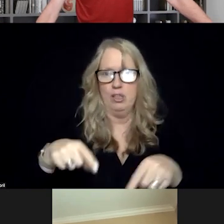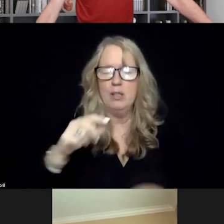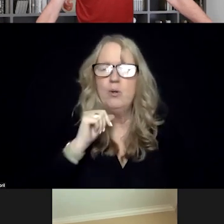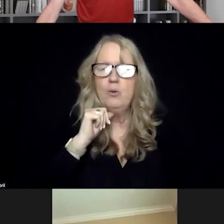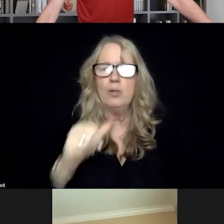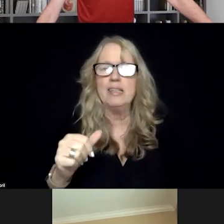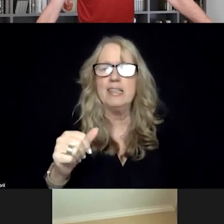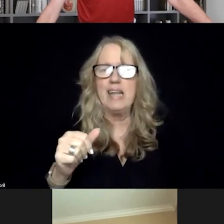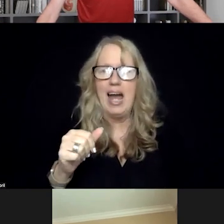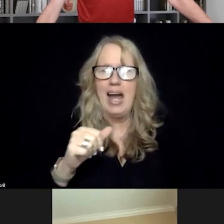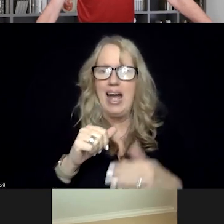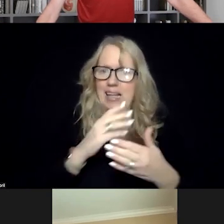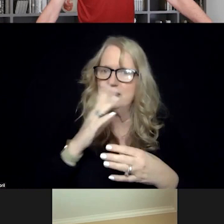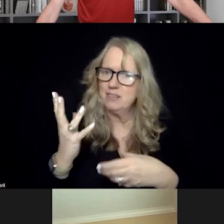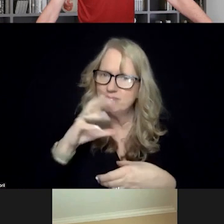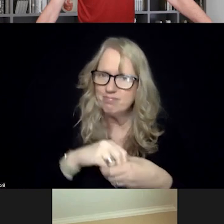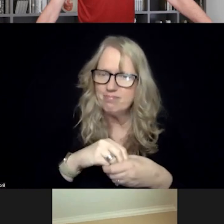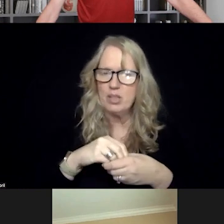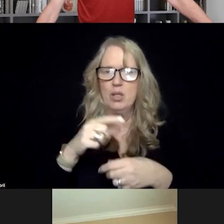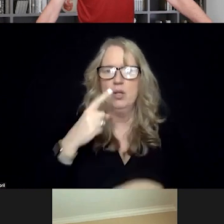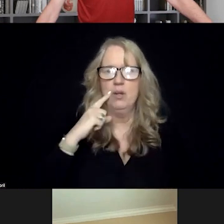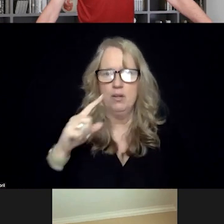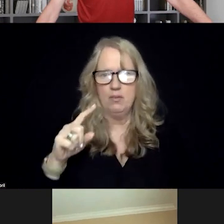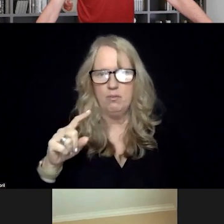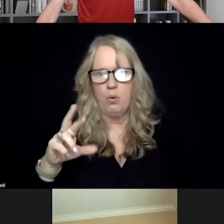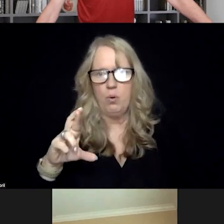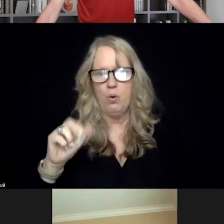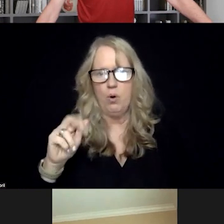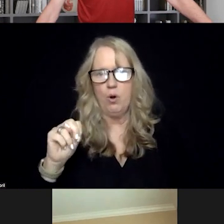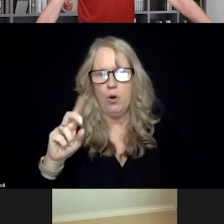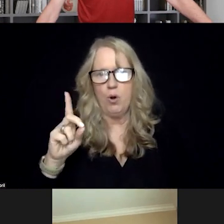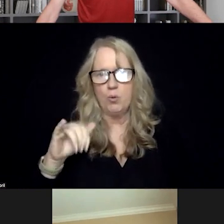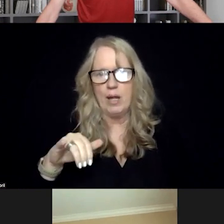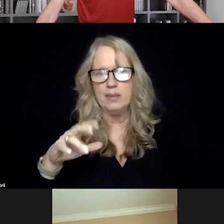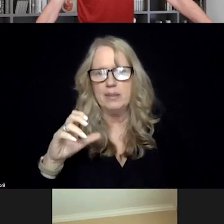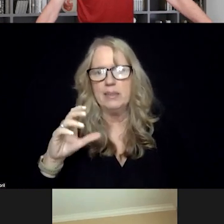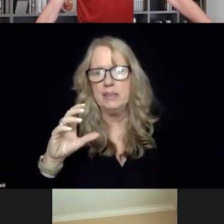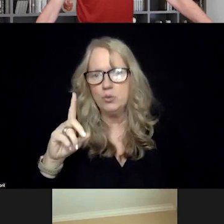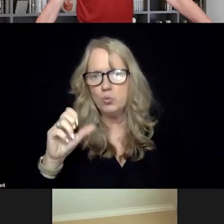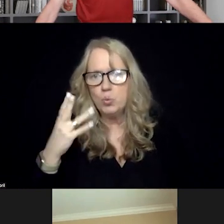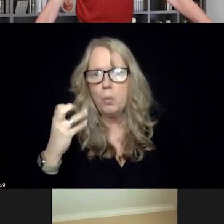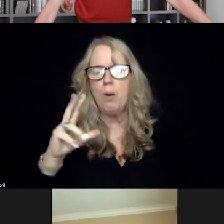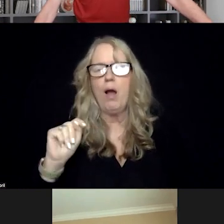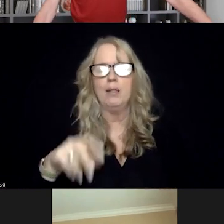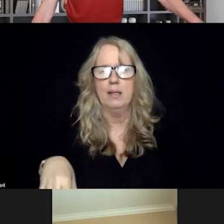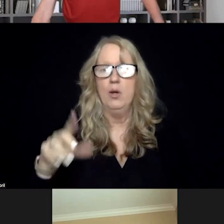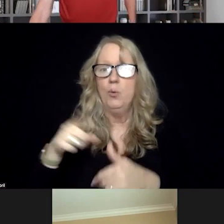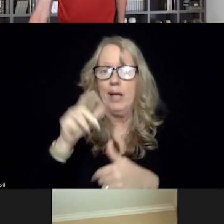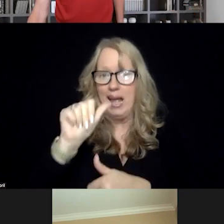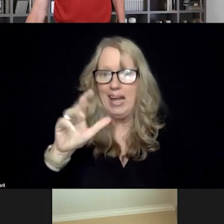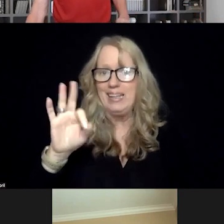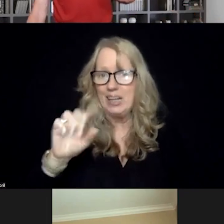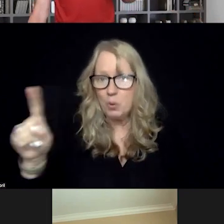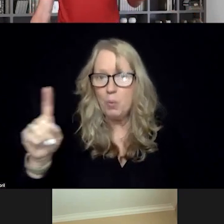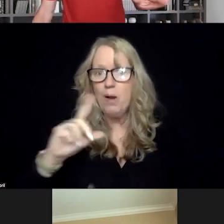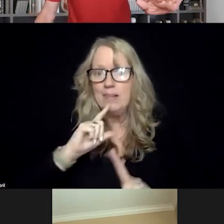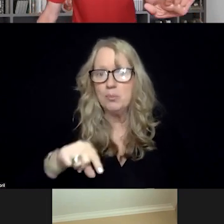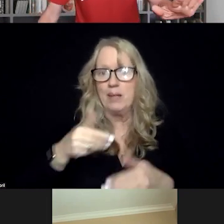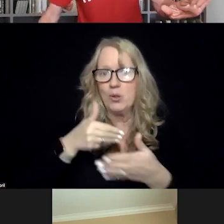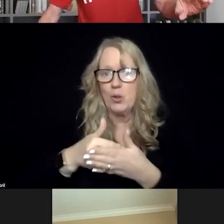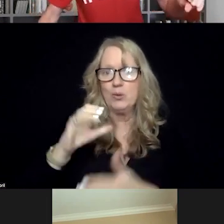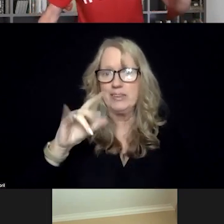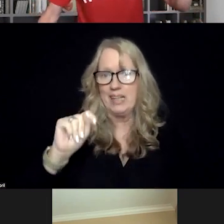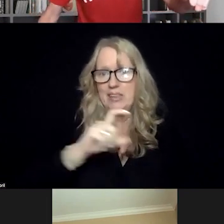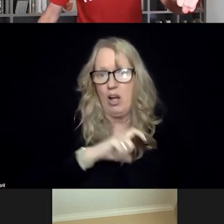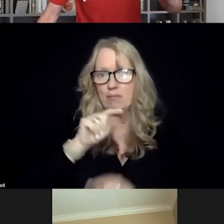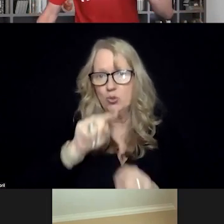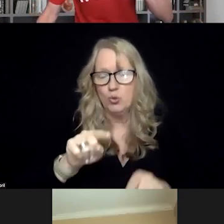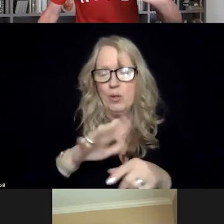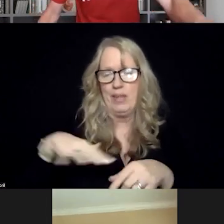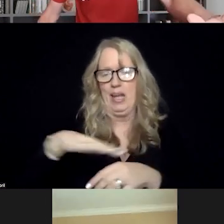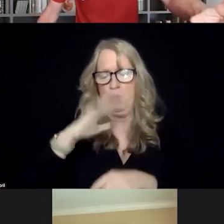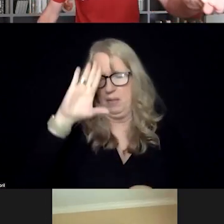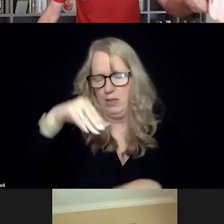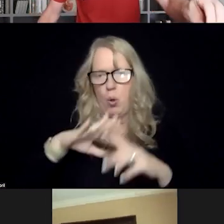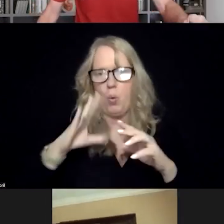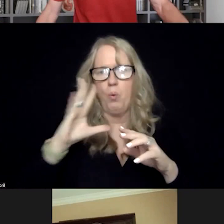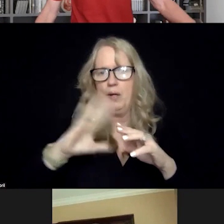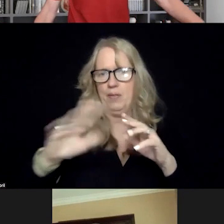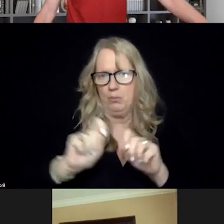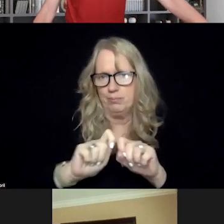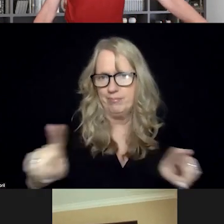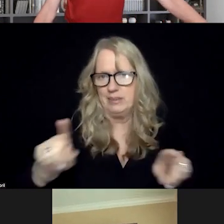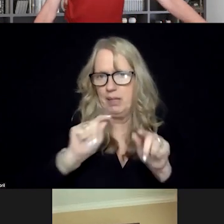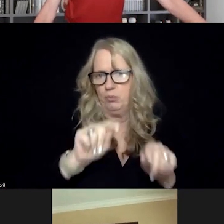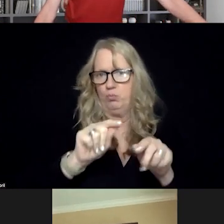PREMISE OF INTERVENTION TEAM? A, 911 DISPATCH, B, CERTIFICATE